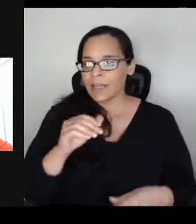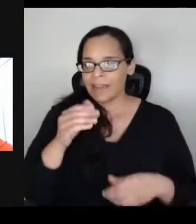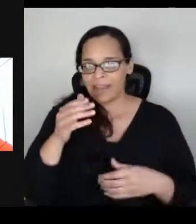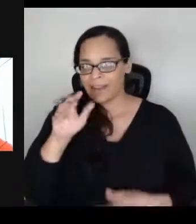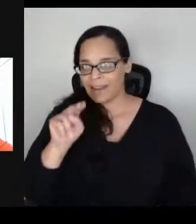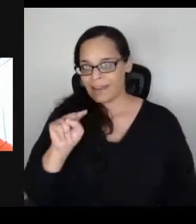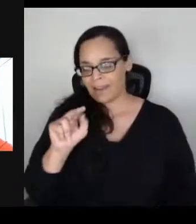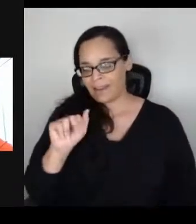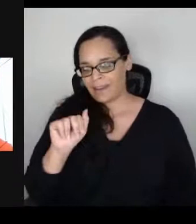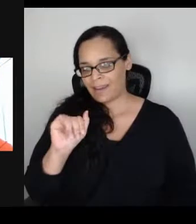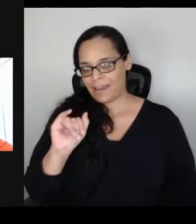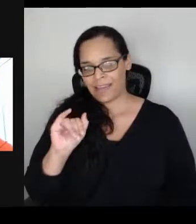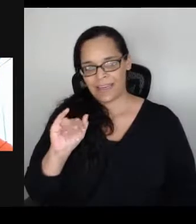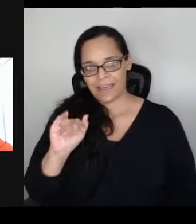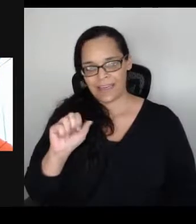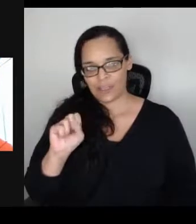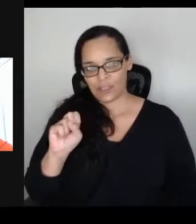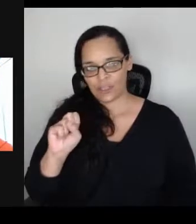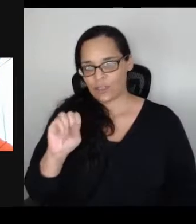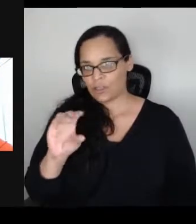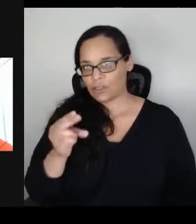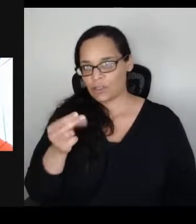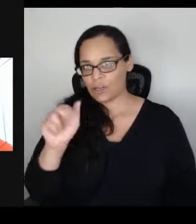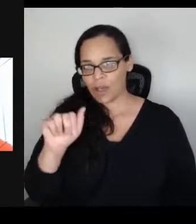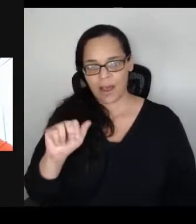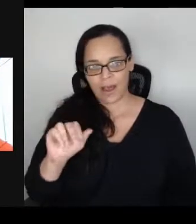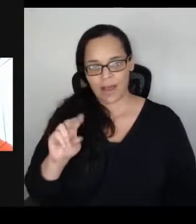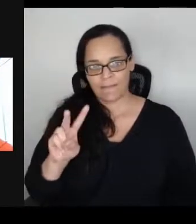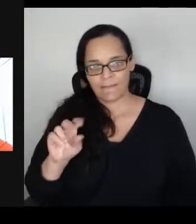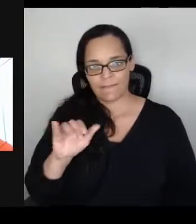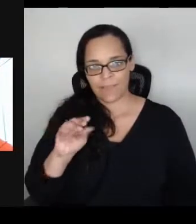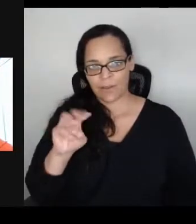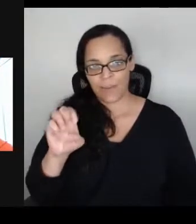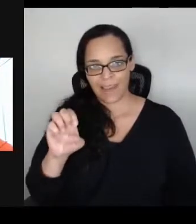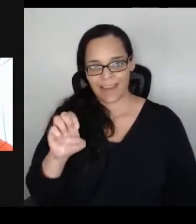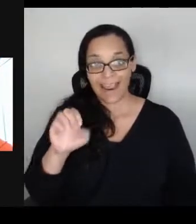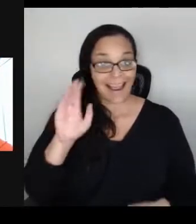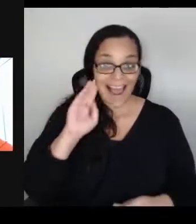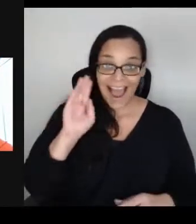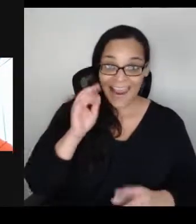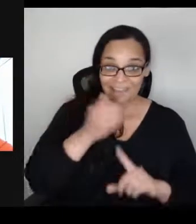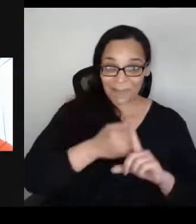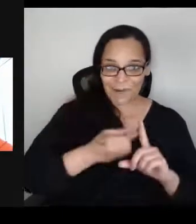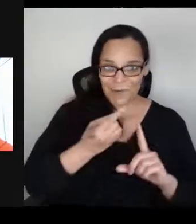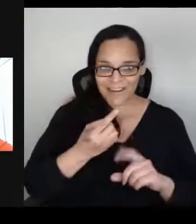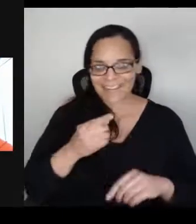Hi everyone. It's great to see you. Okay, before I turn it over to you, Cristina,